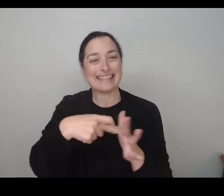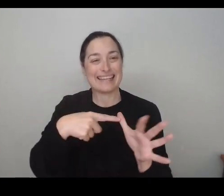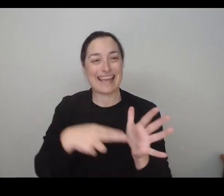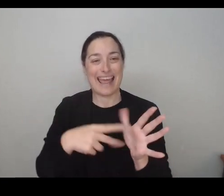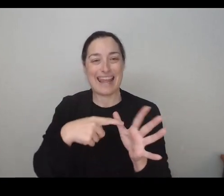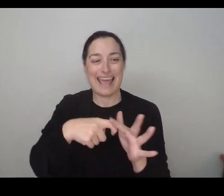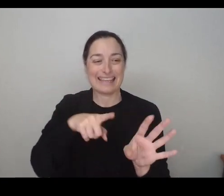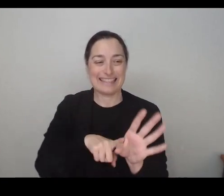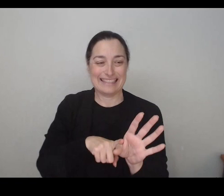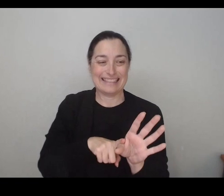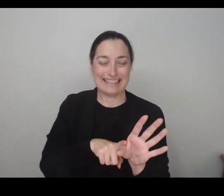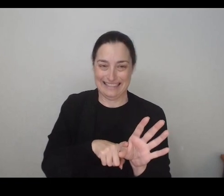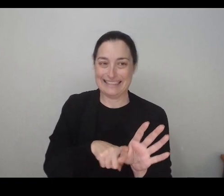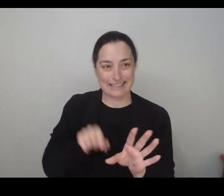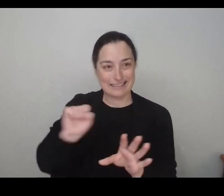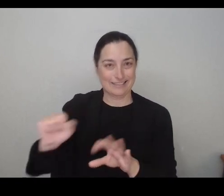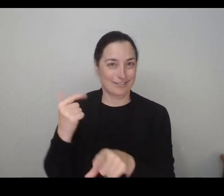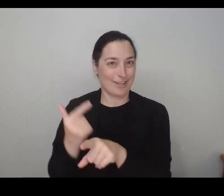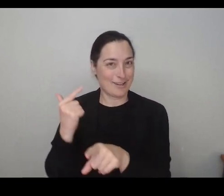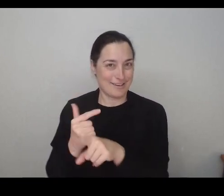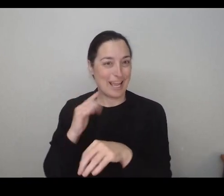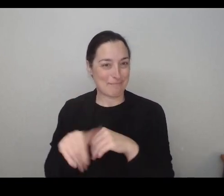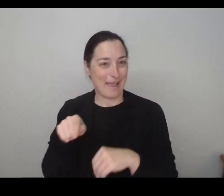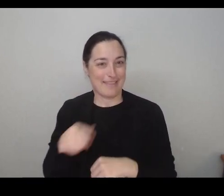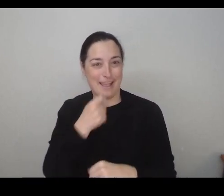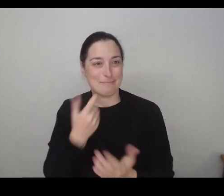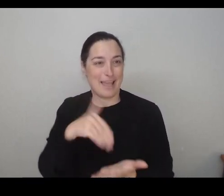"C'est fini avec Gauguin", means "It's all over with Gauguin,"